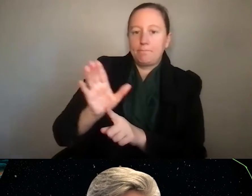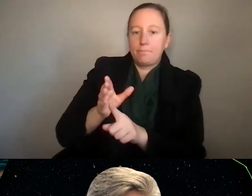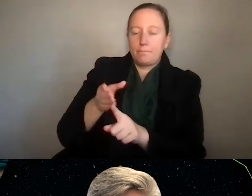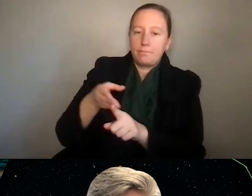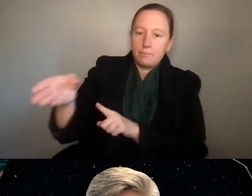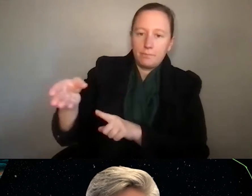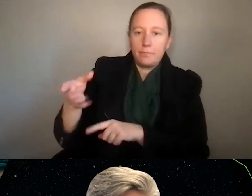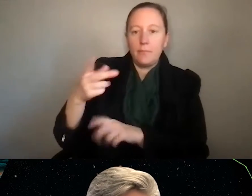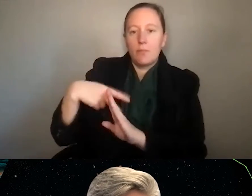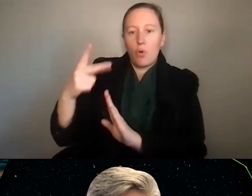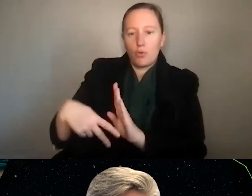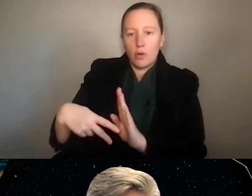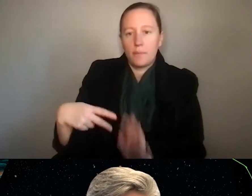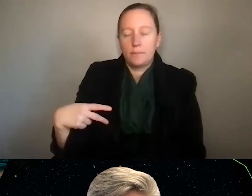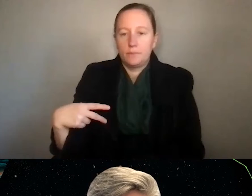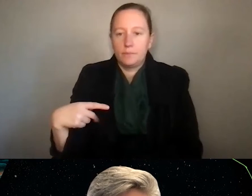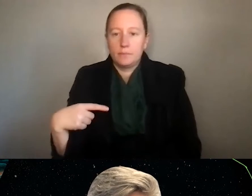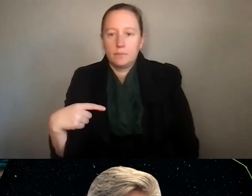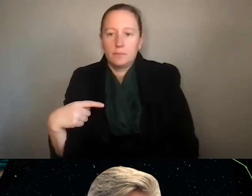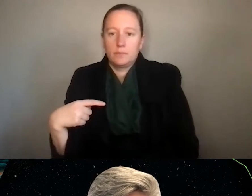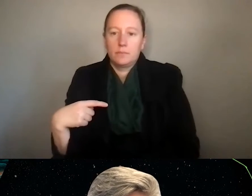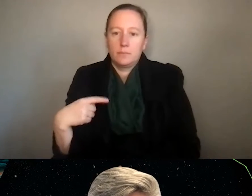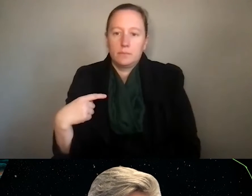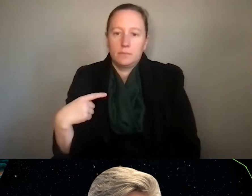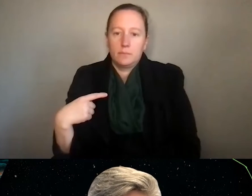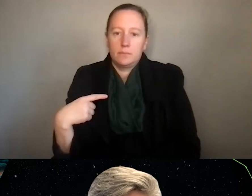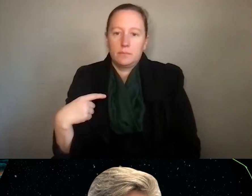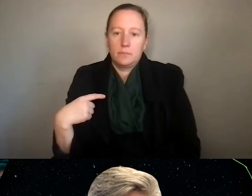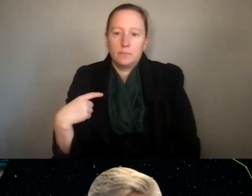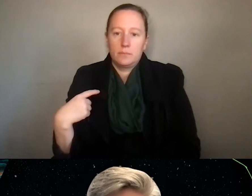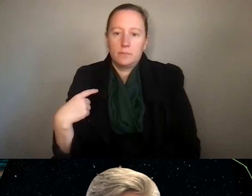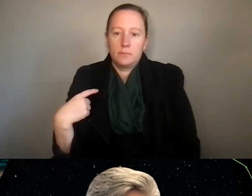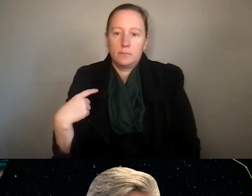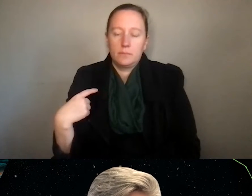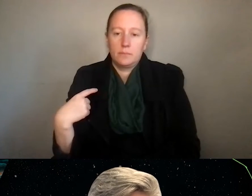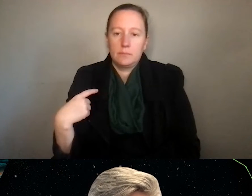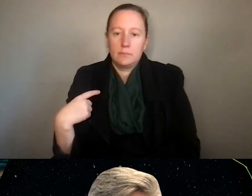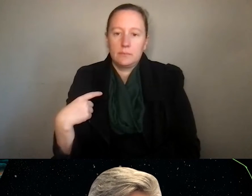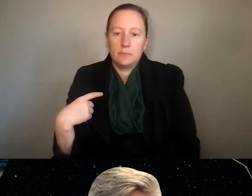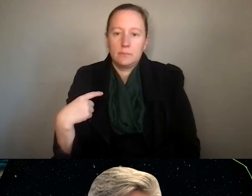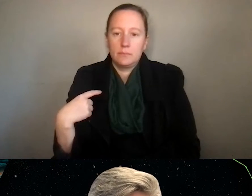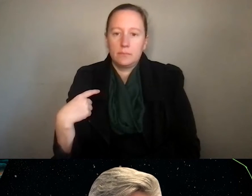those programs to get more information on that.